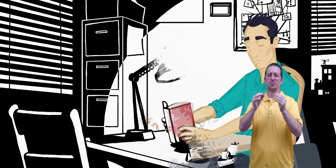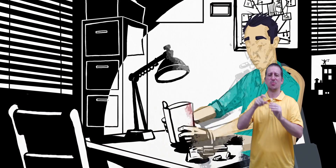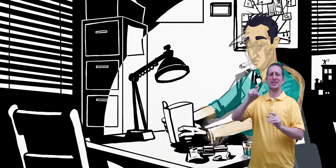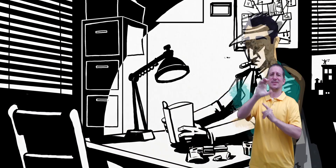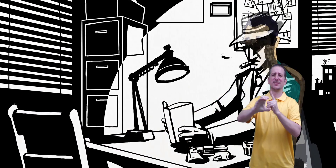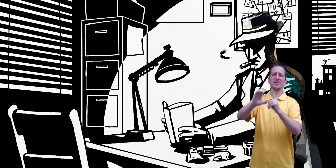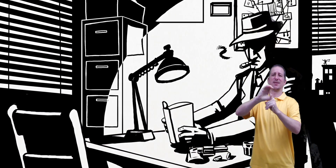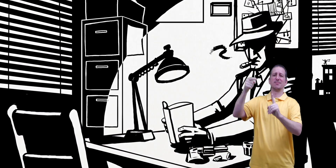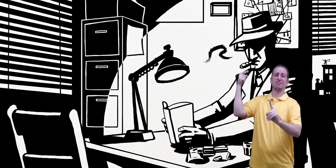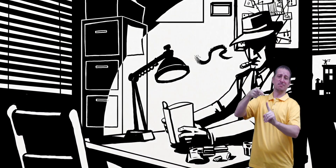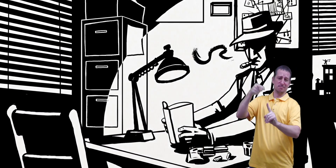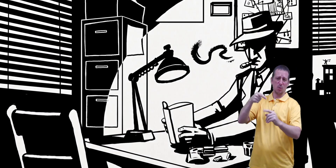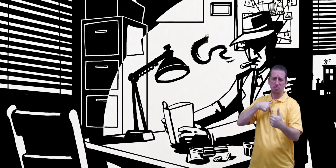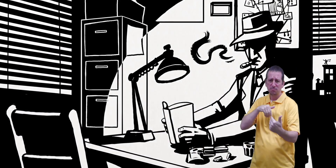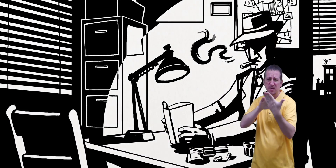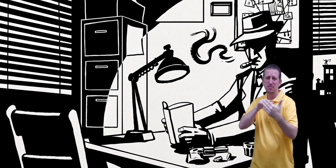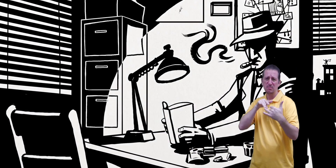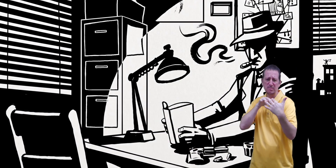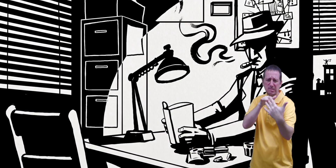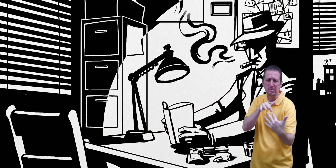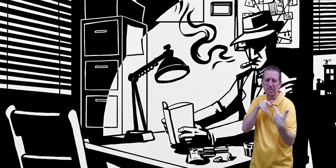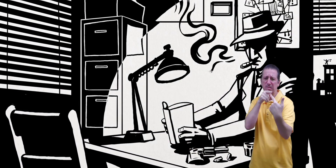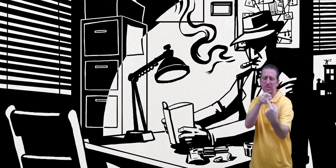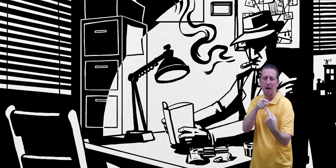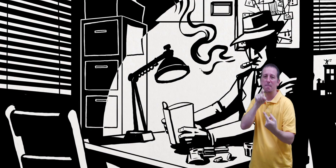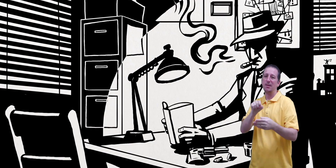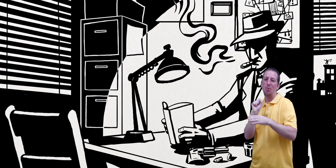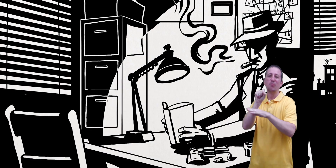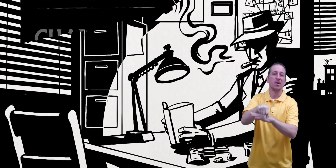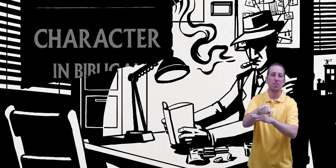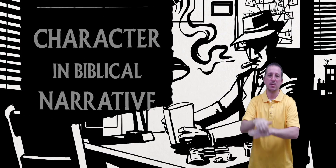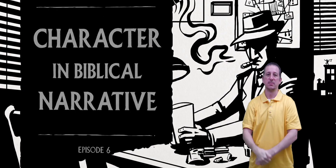characters who encounter conflict and then have to overcome it.